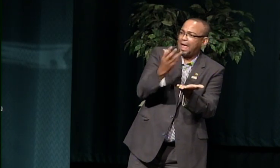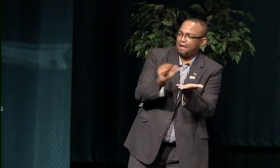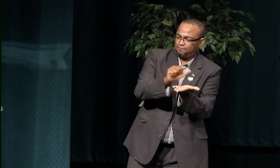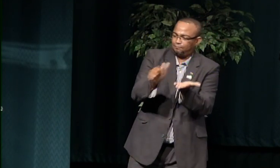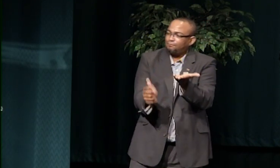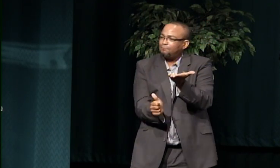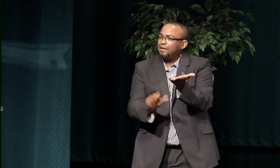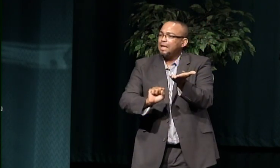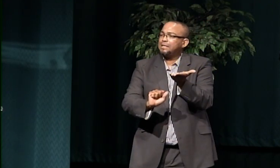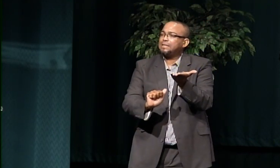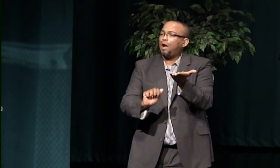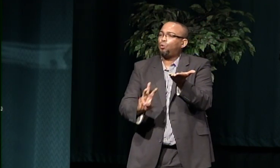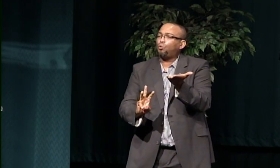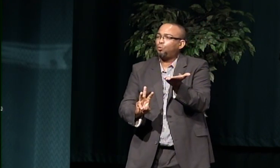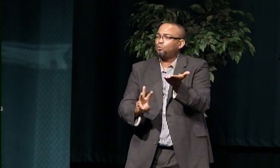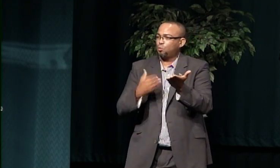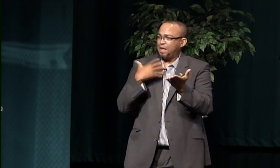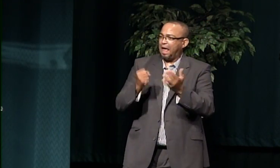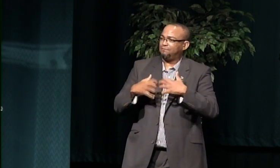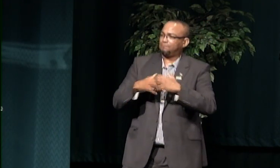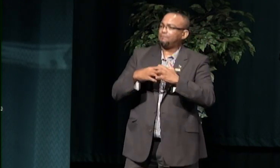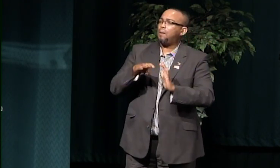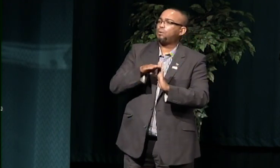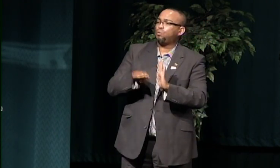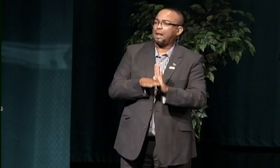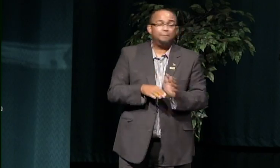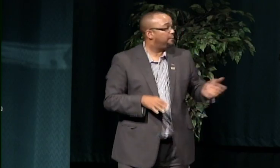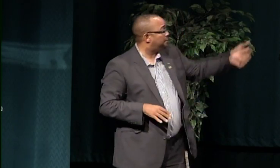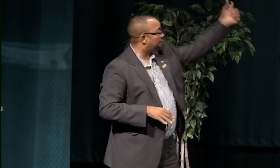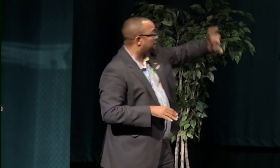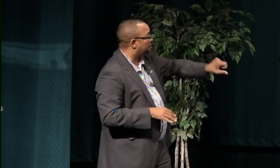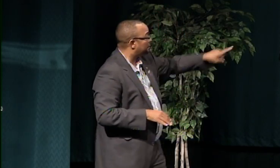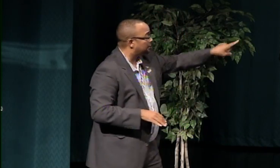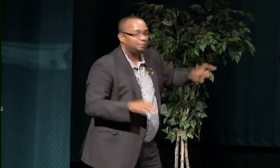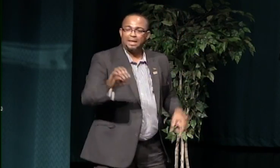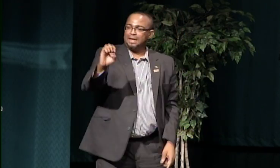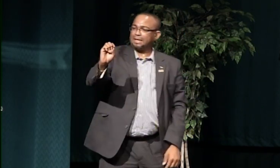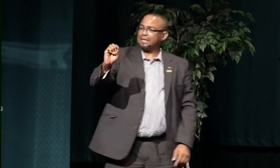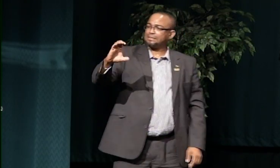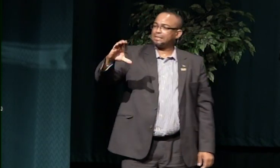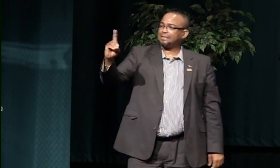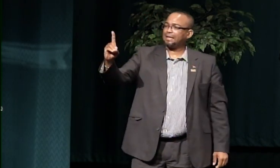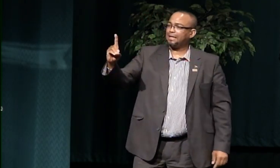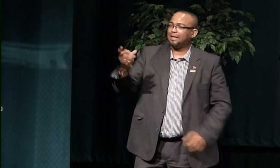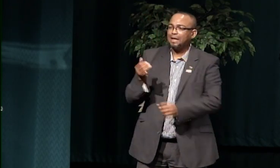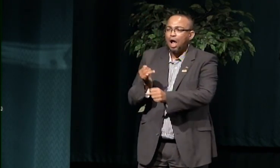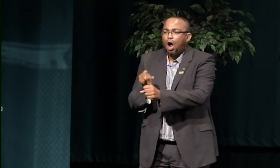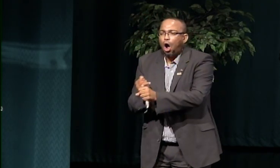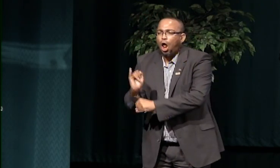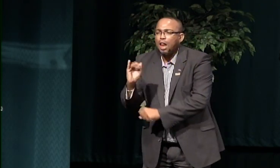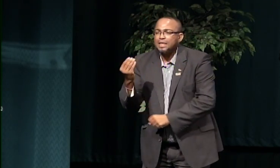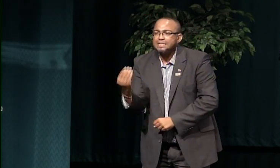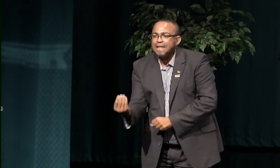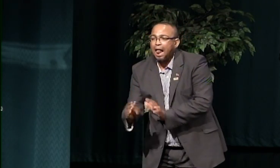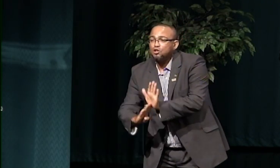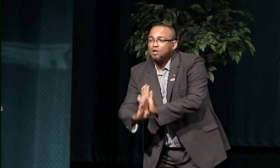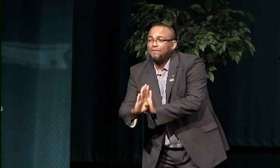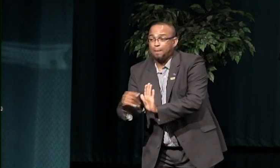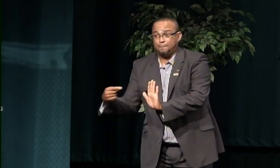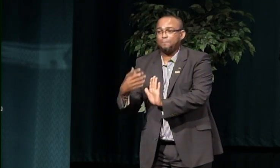which is the S.A.W. training that you see here. And then we also have E.C.D.